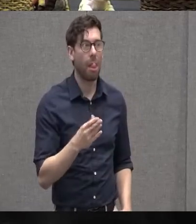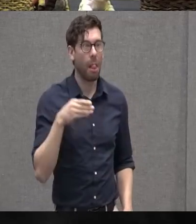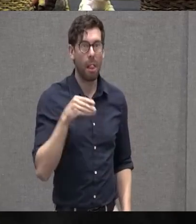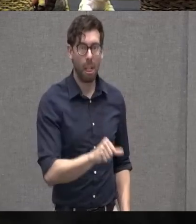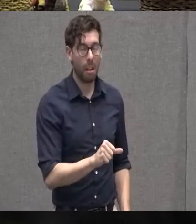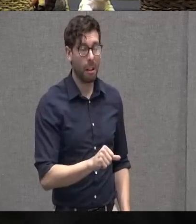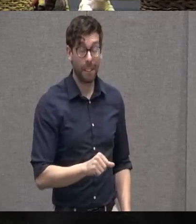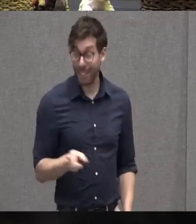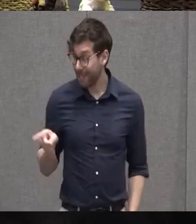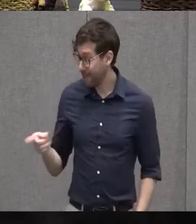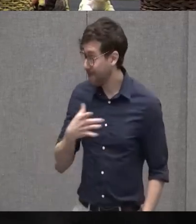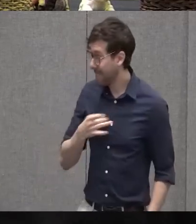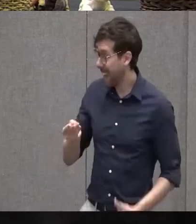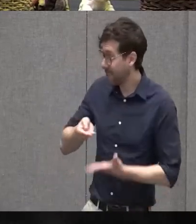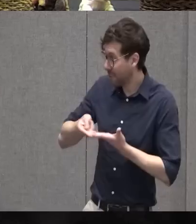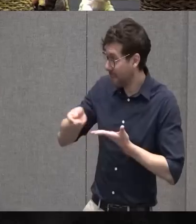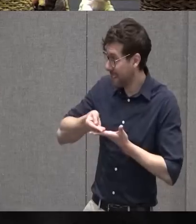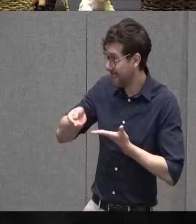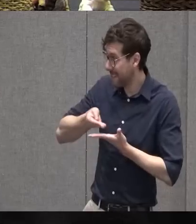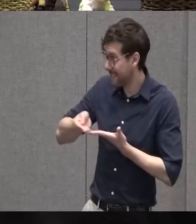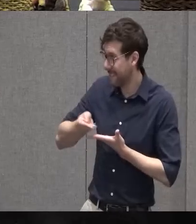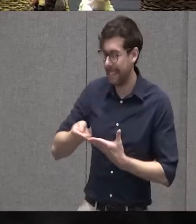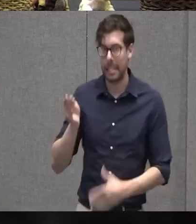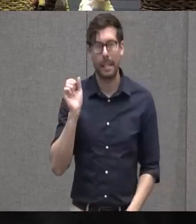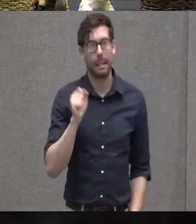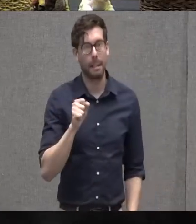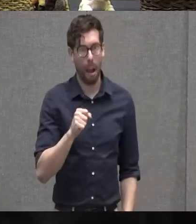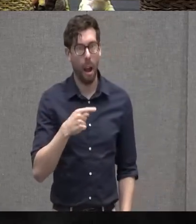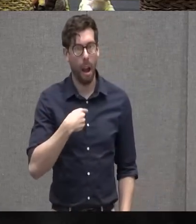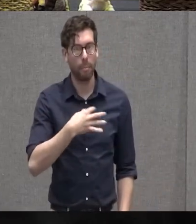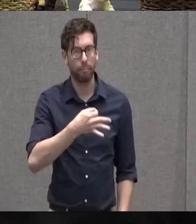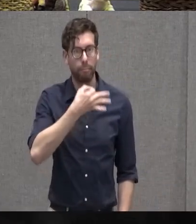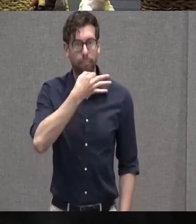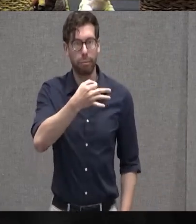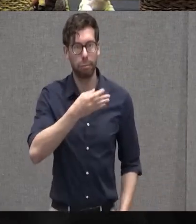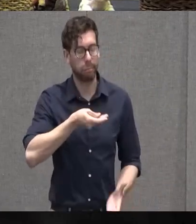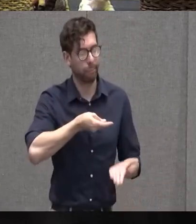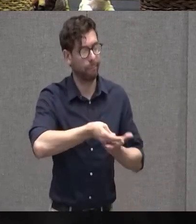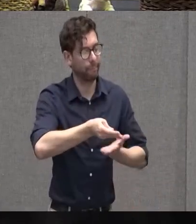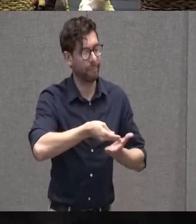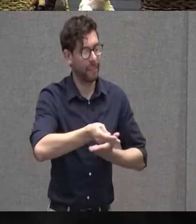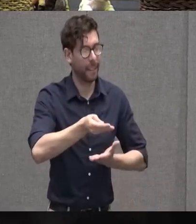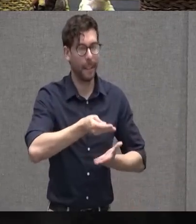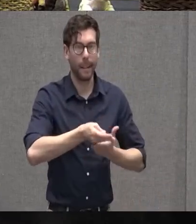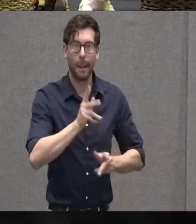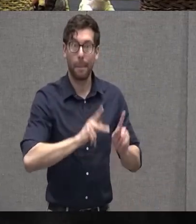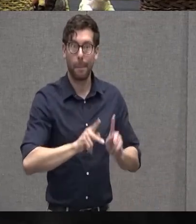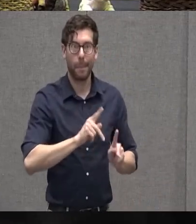I do and I'm really good at spending money. People do not know how good I am at spending money. I'm good at it. - That's funny.